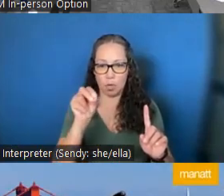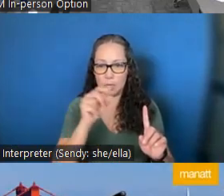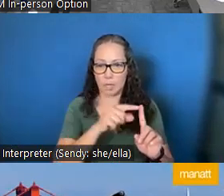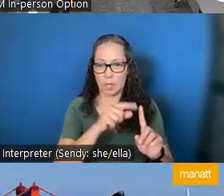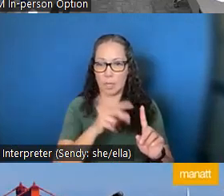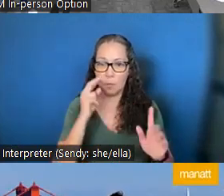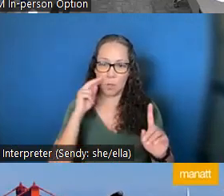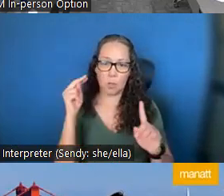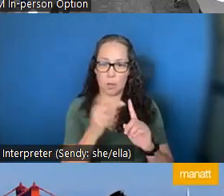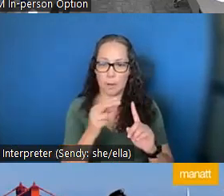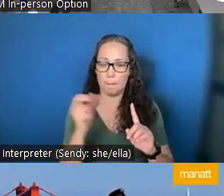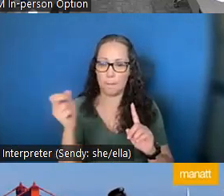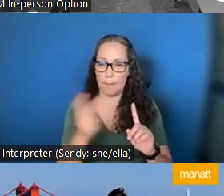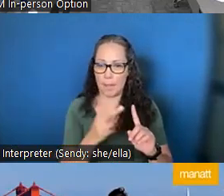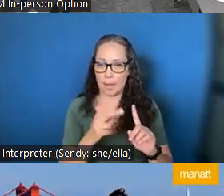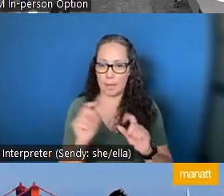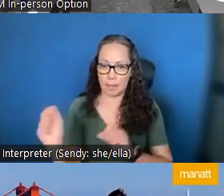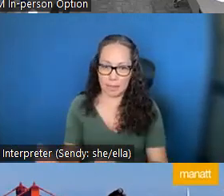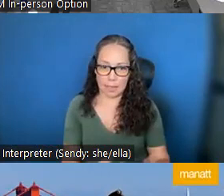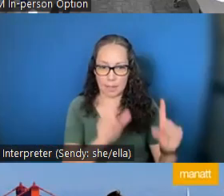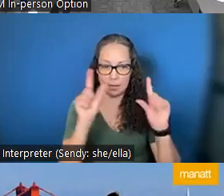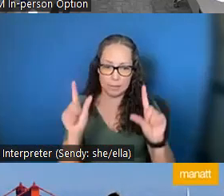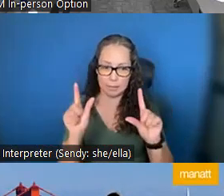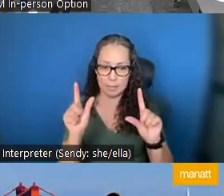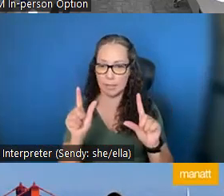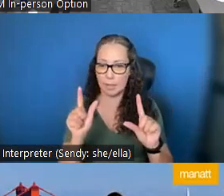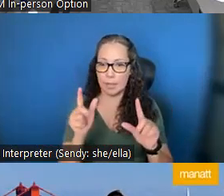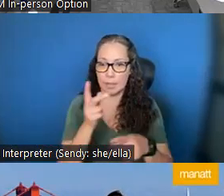lens I think that certainly was the intention to keep it narrow I also wanted to mention that